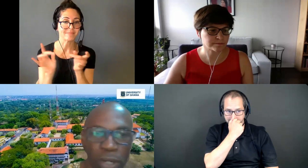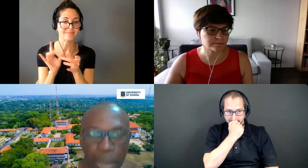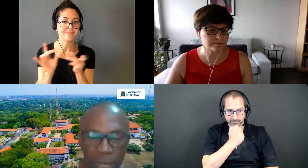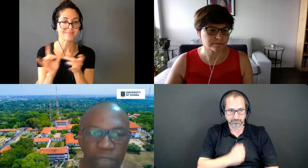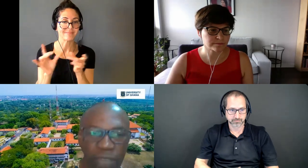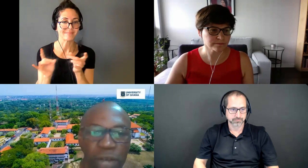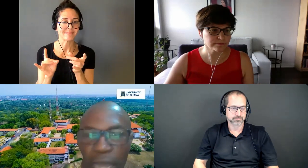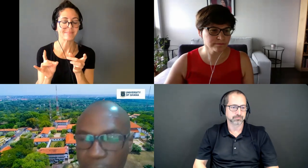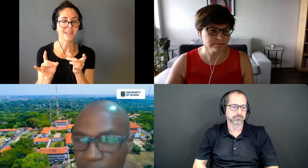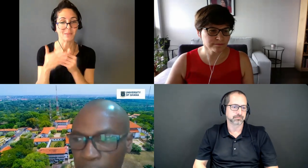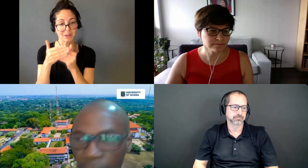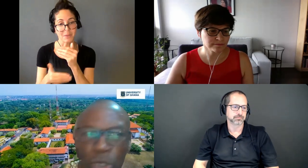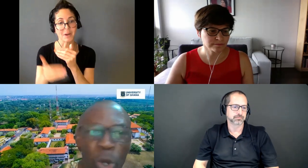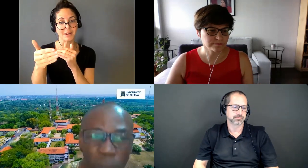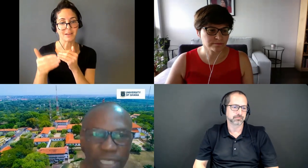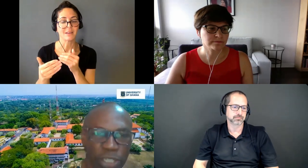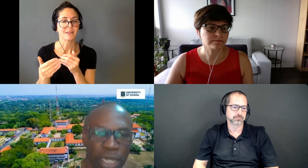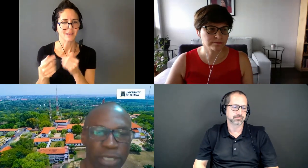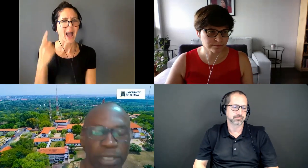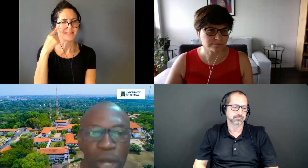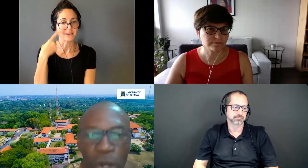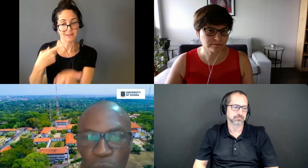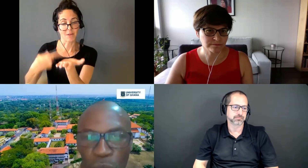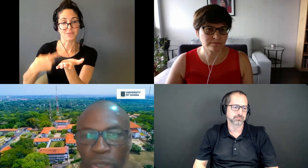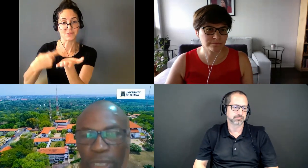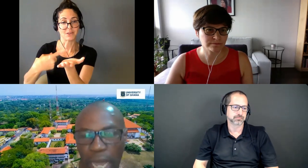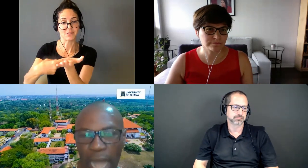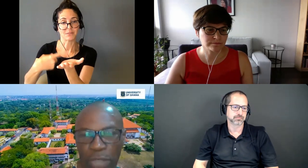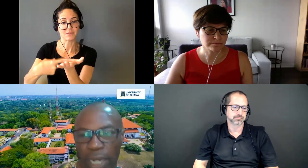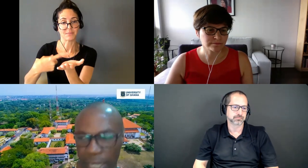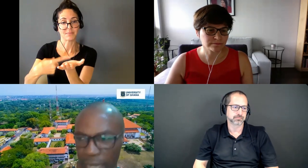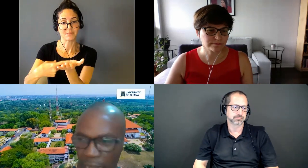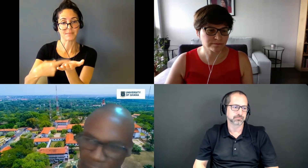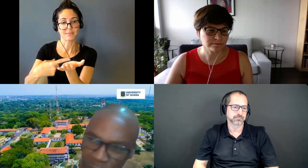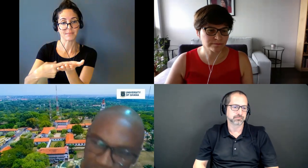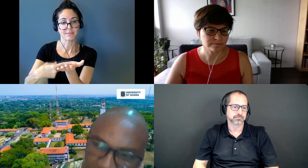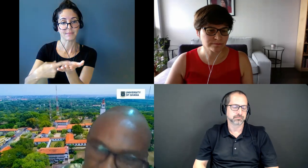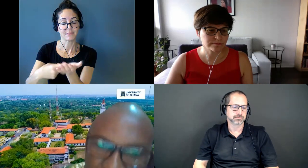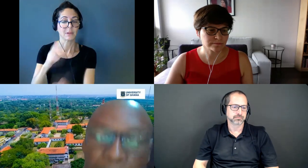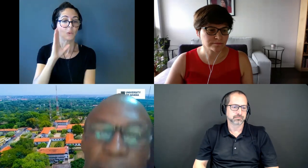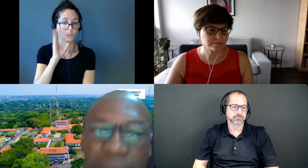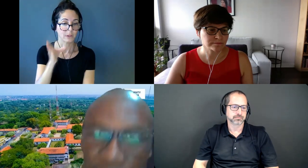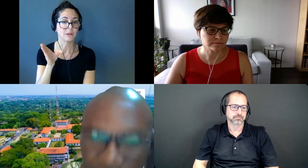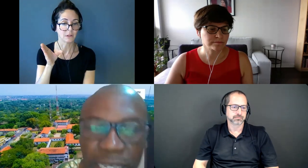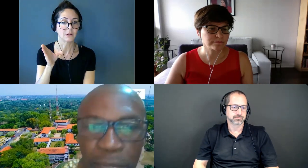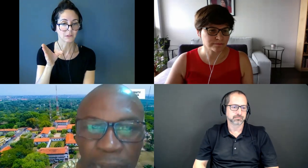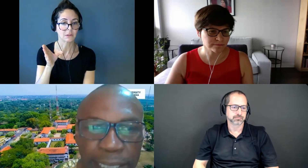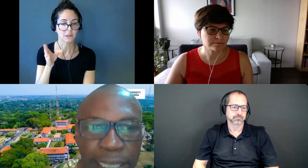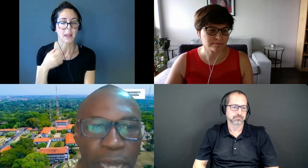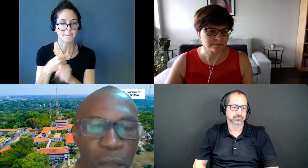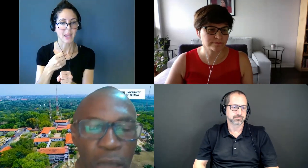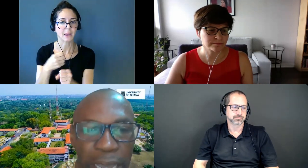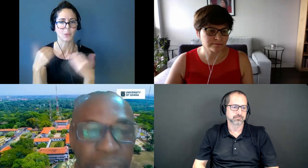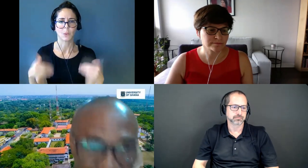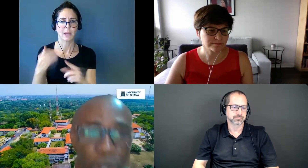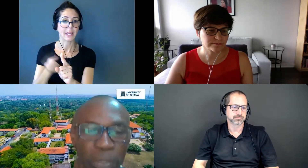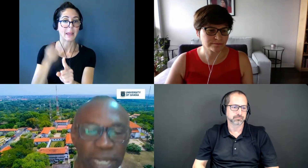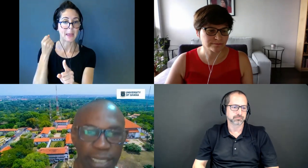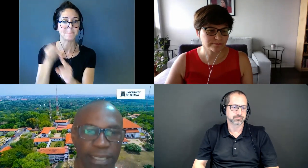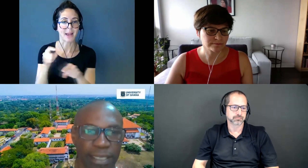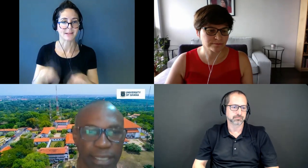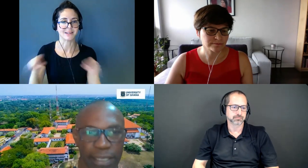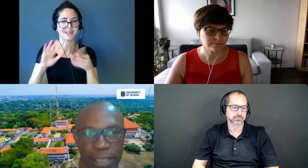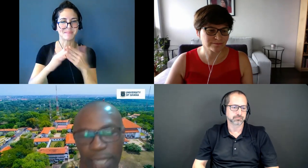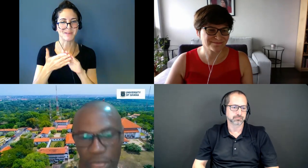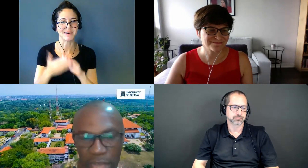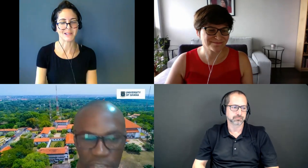I believe these conversations would actually make a great impact in our communities. Thank you.